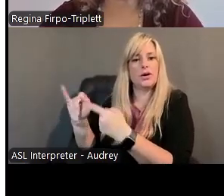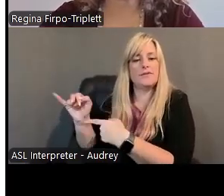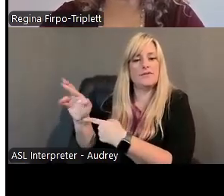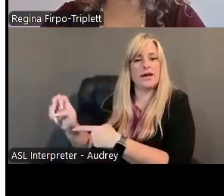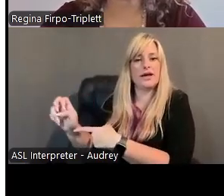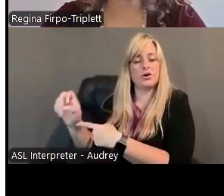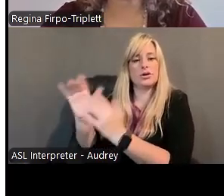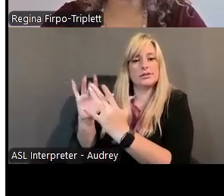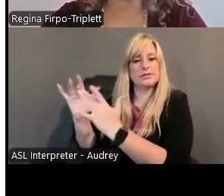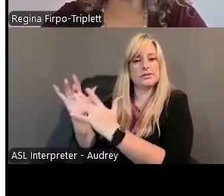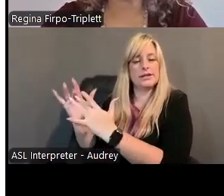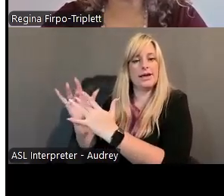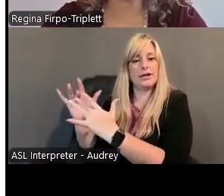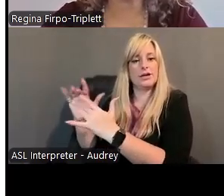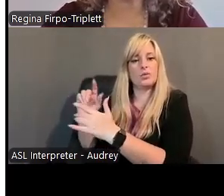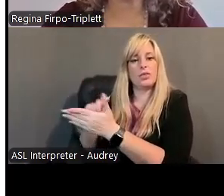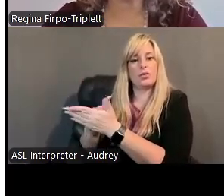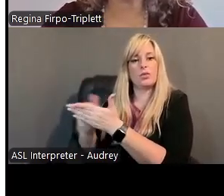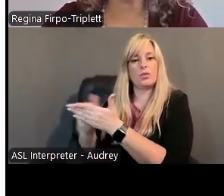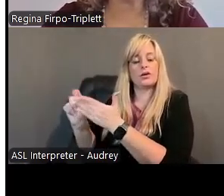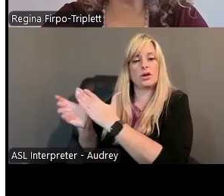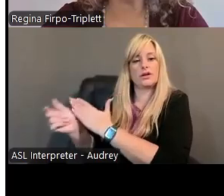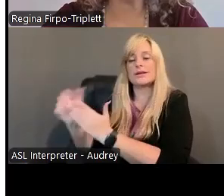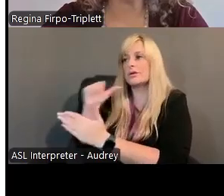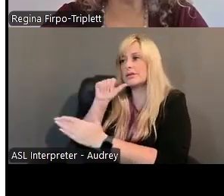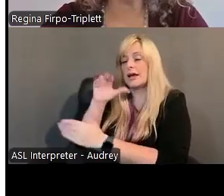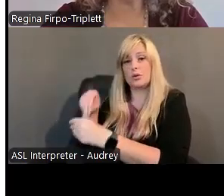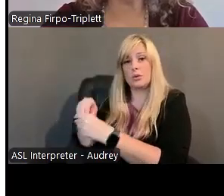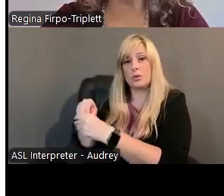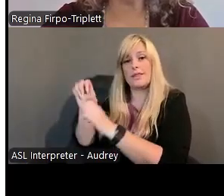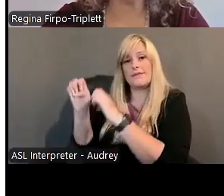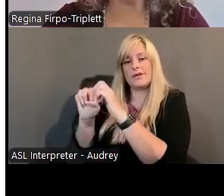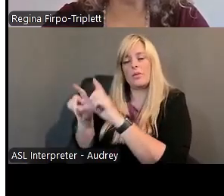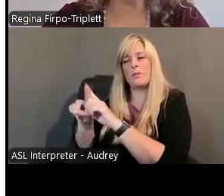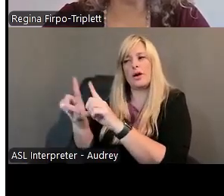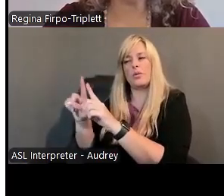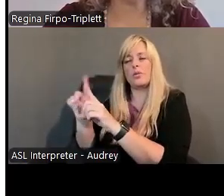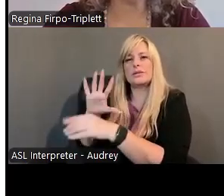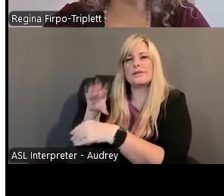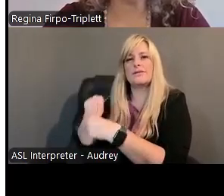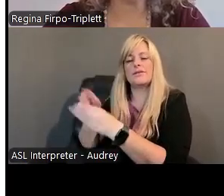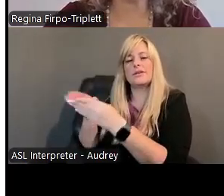that weren't included in the evaluation, but were part of that kind of broader skill flex curriculum